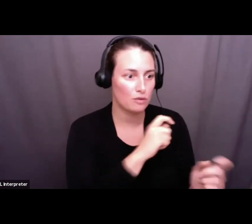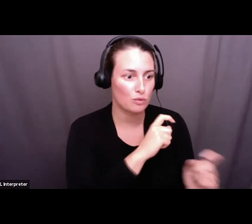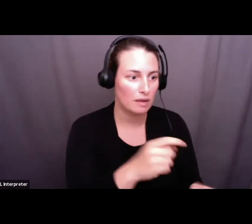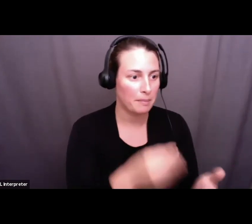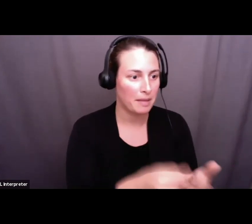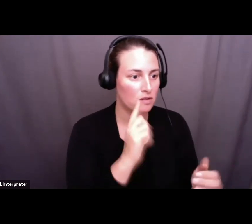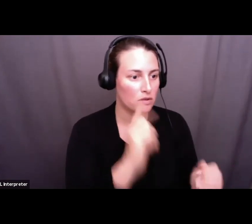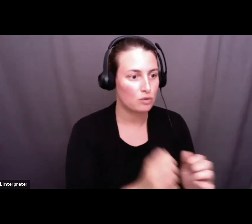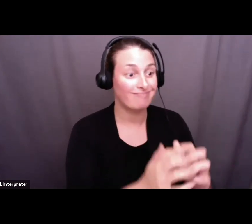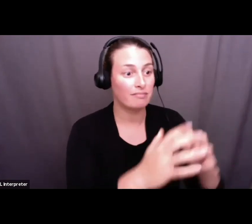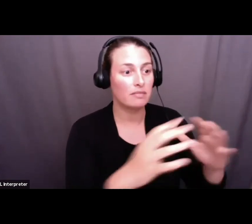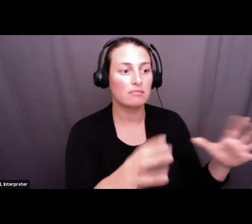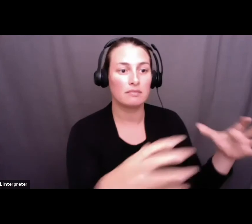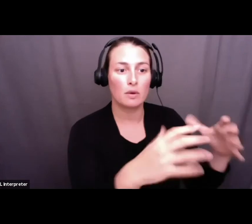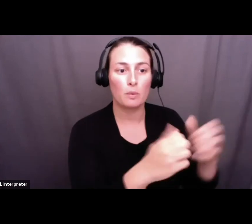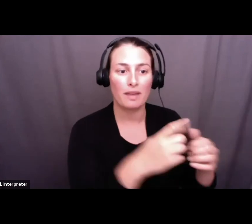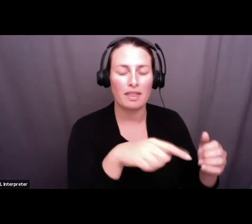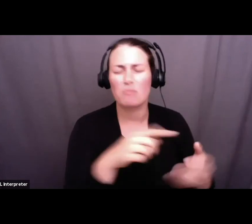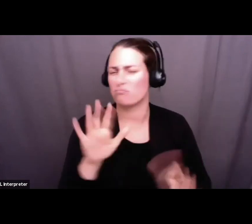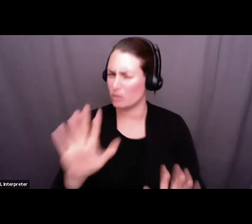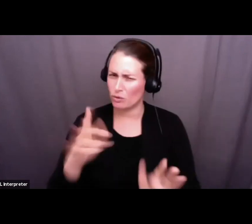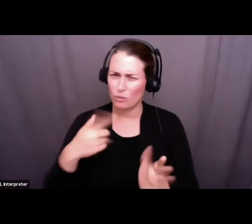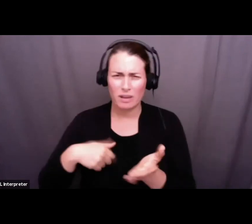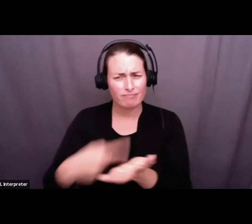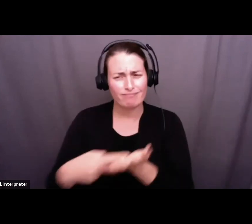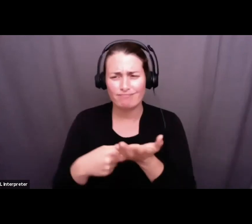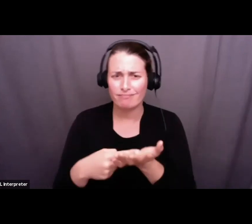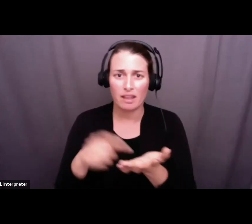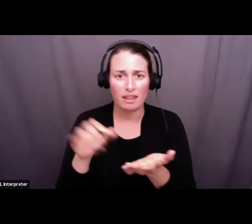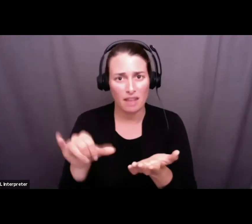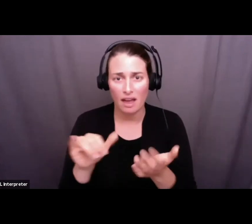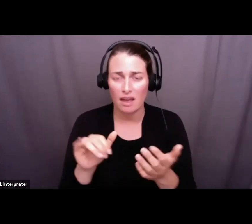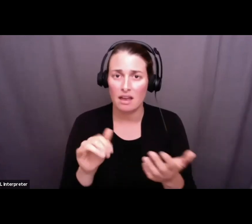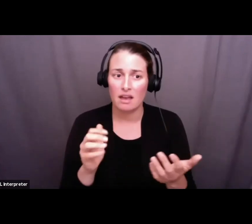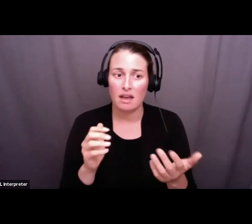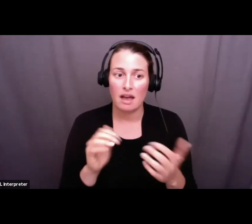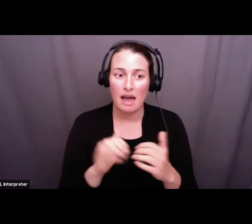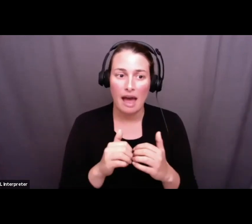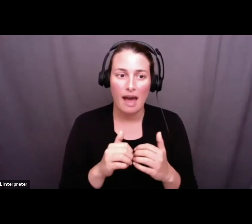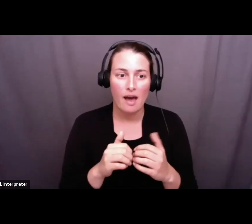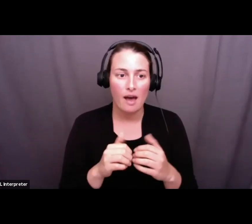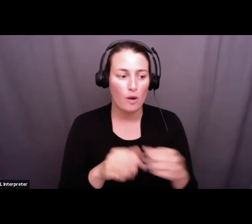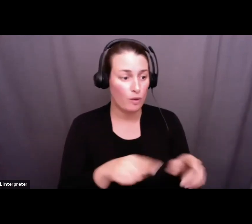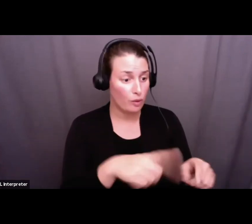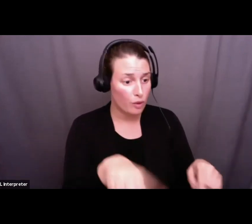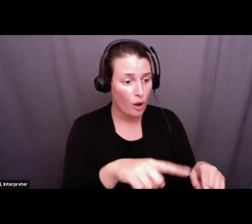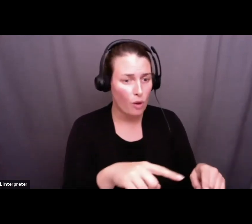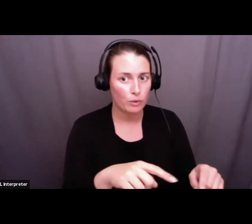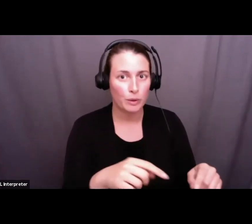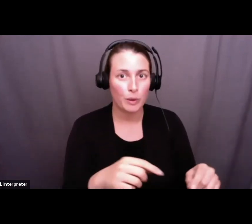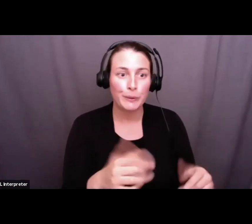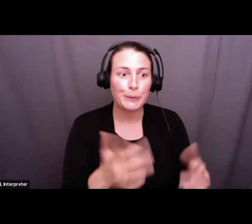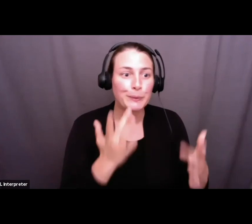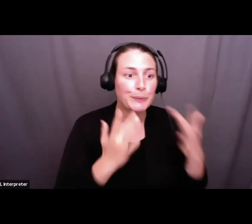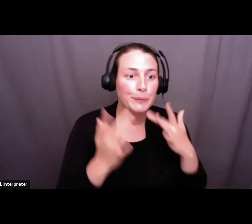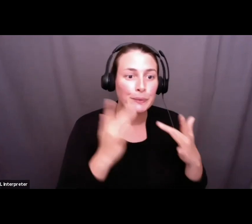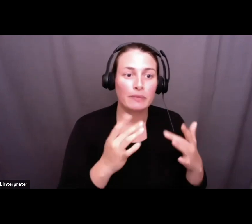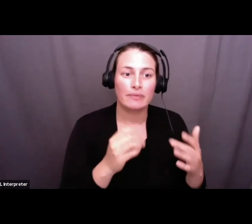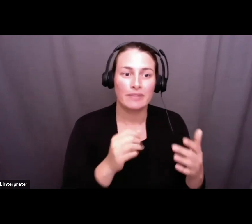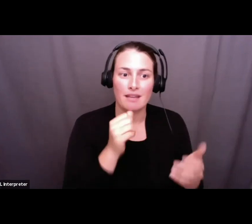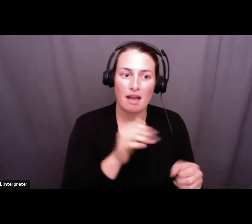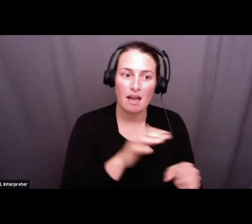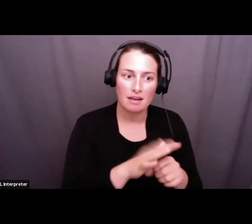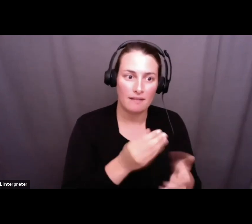So there were a lot of conversations about how to get those already underfunded institutions